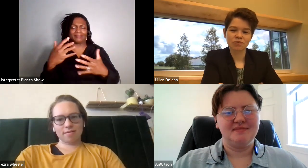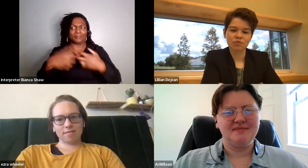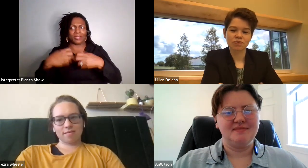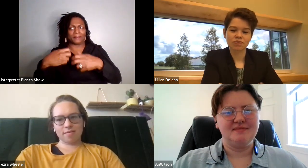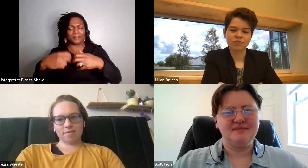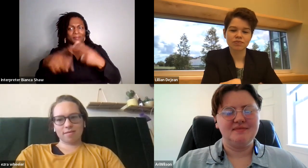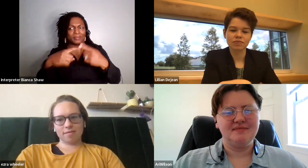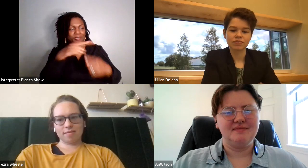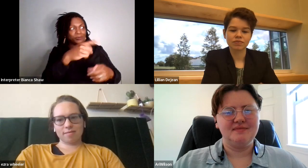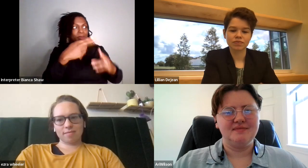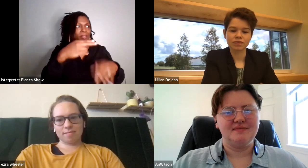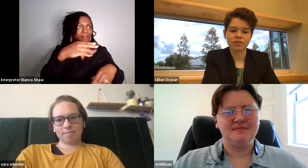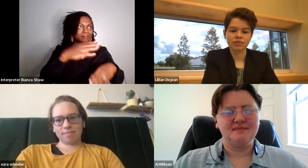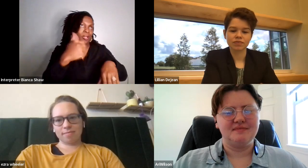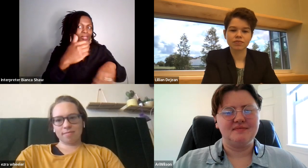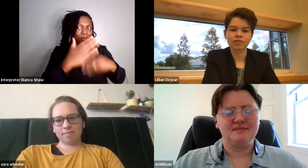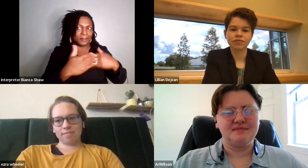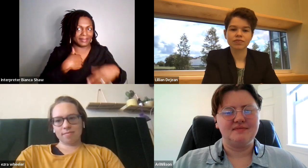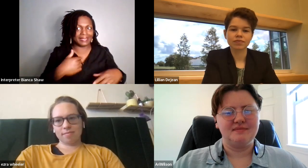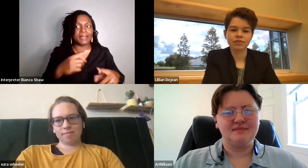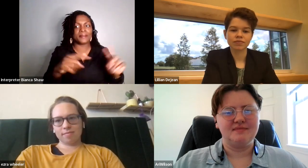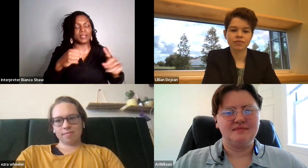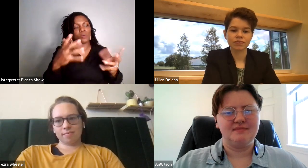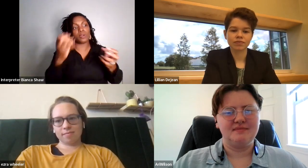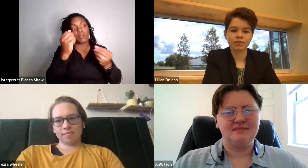I just want everyone to know that you know we never know what anyone's going through.